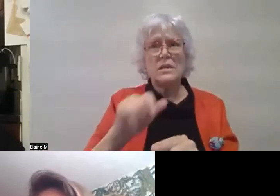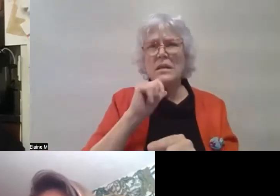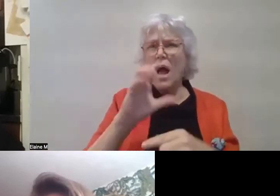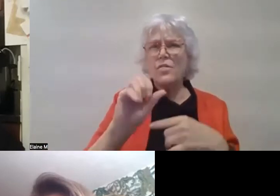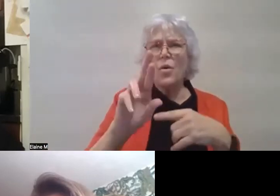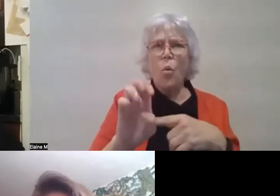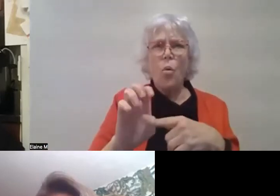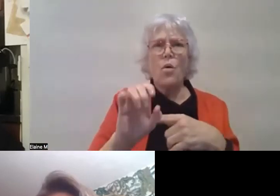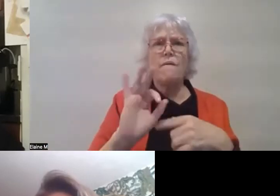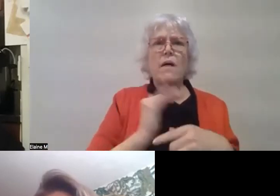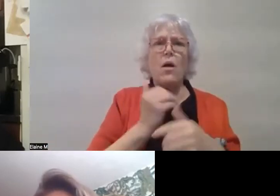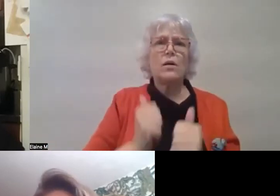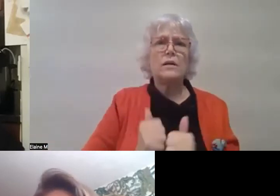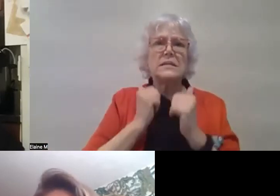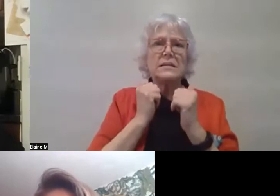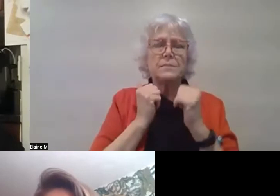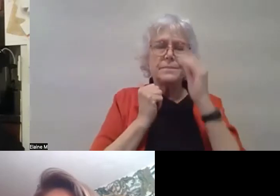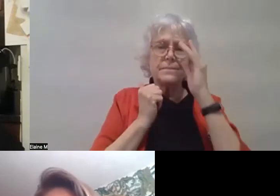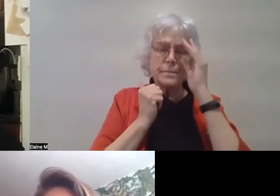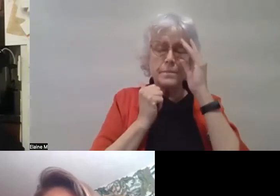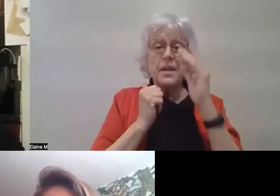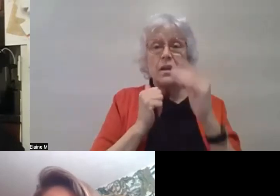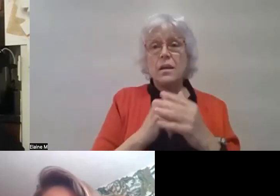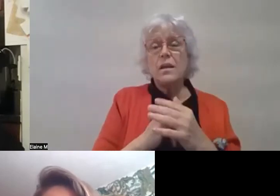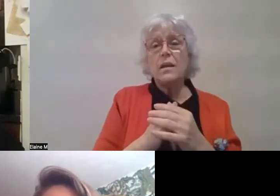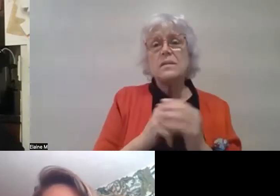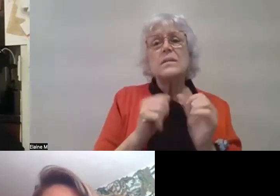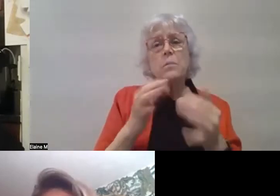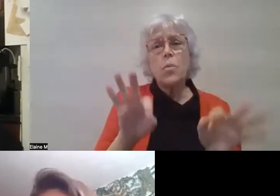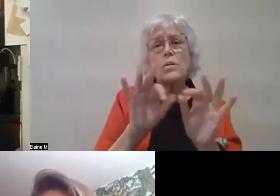being the core of our resistance.